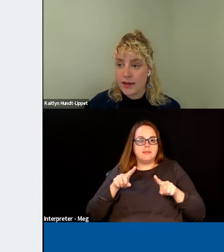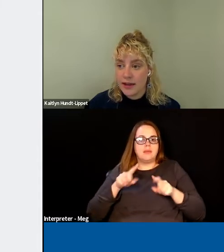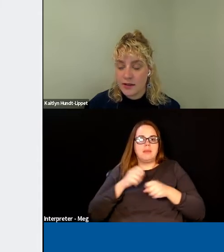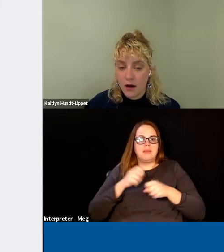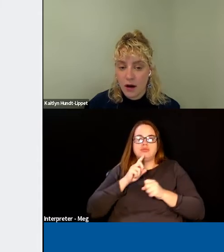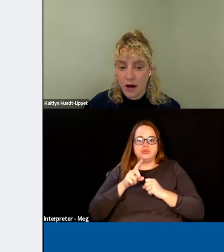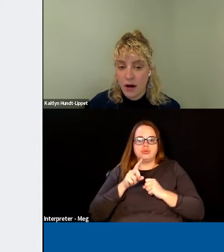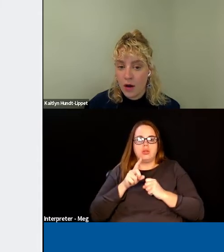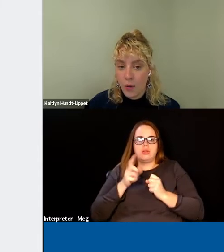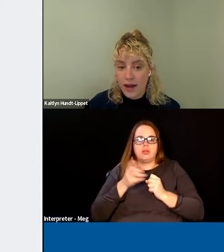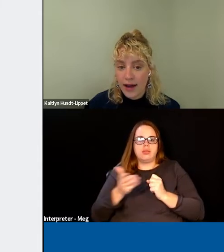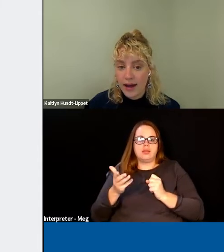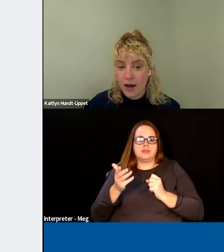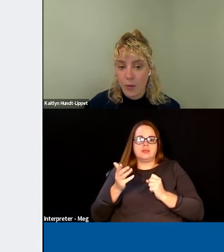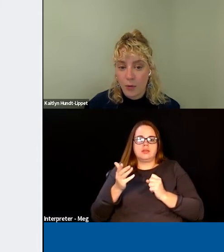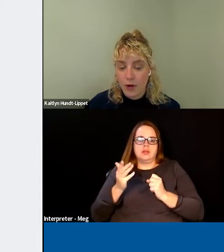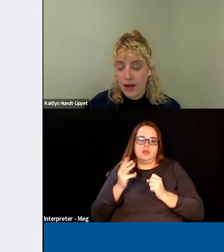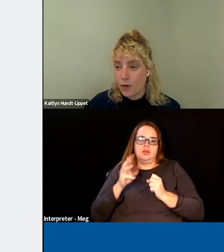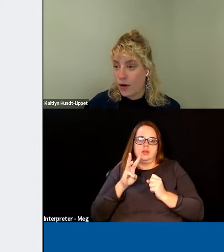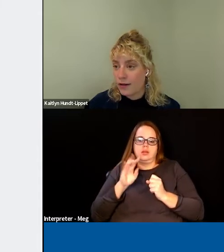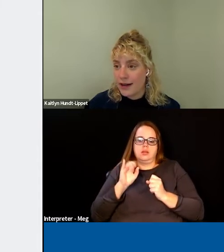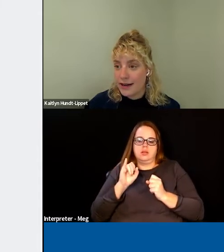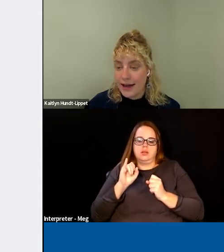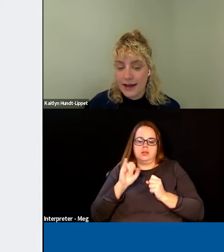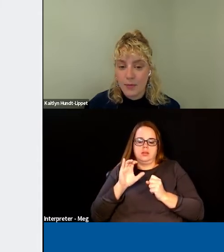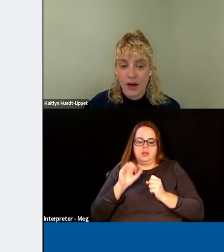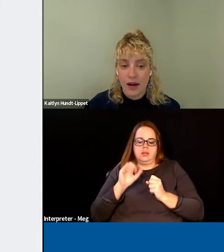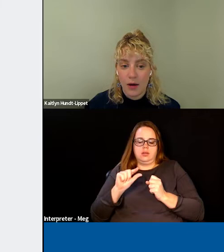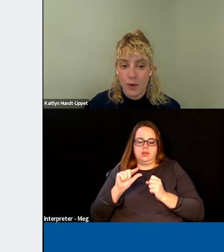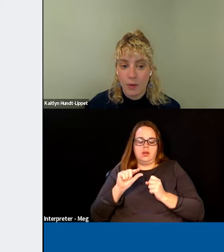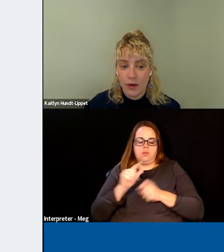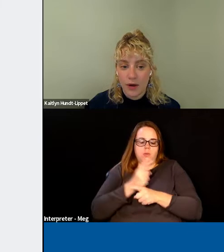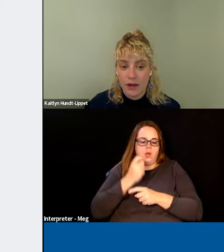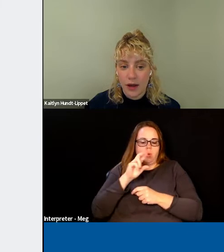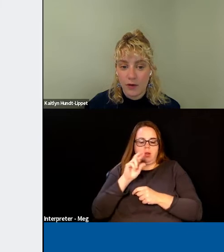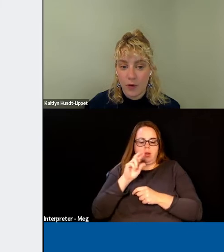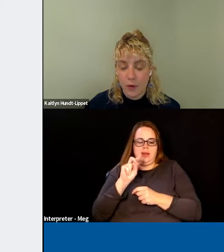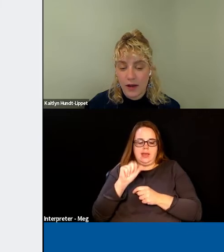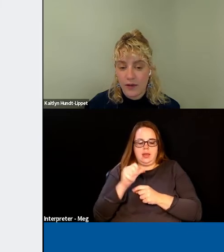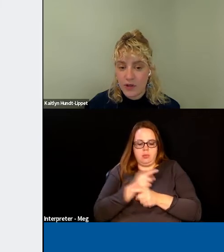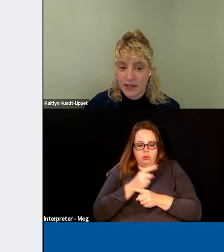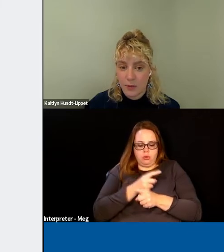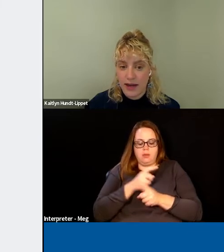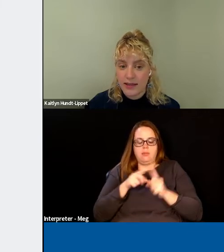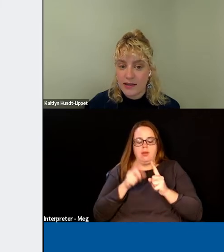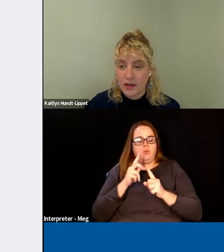that things are WCAG appropriate or ADA, but we really wanna kind of move away from just compliance